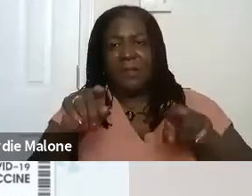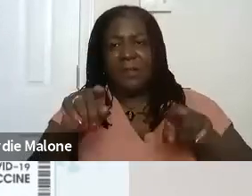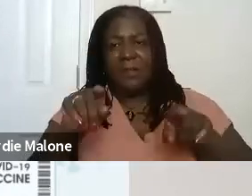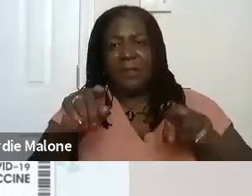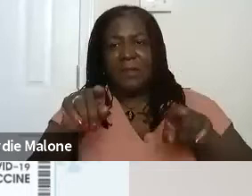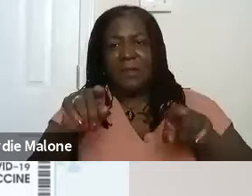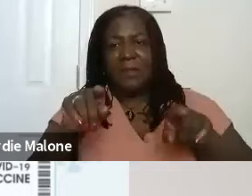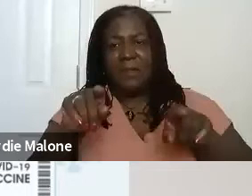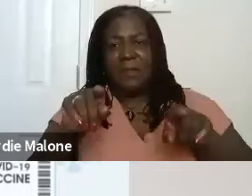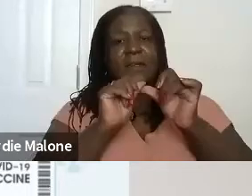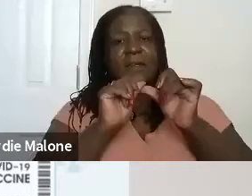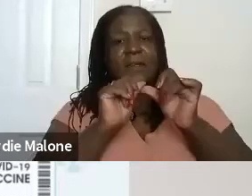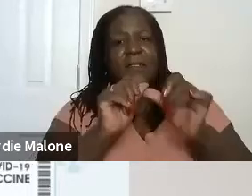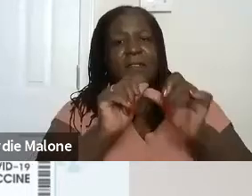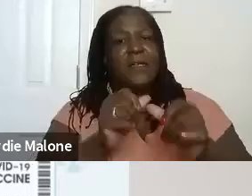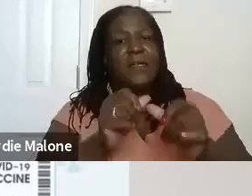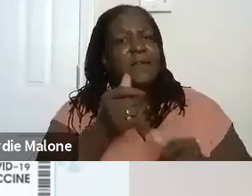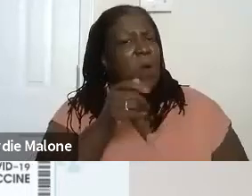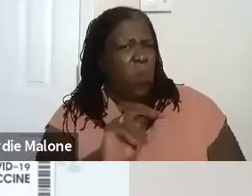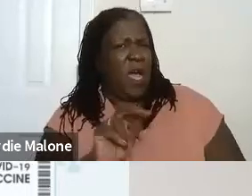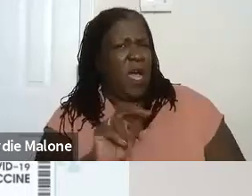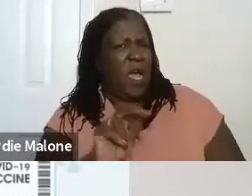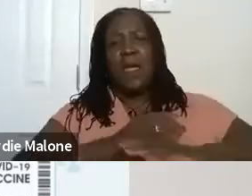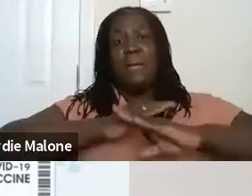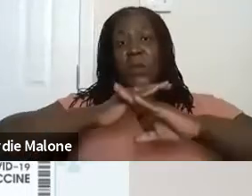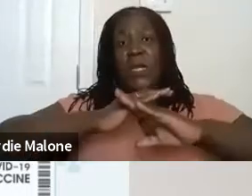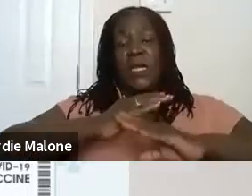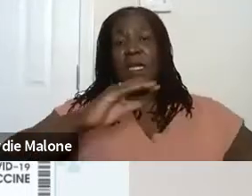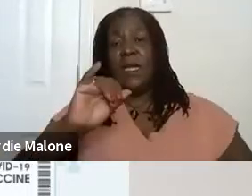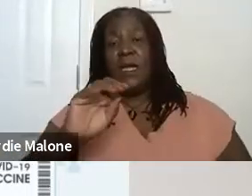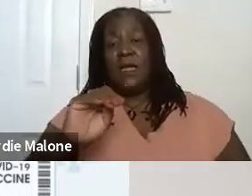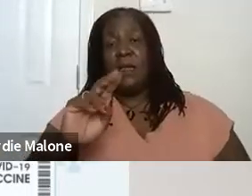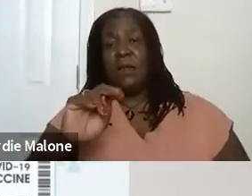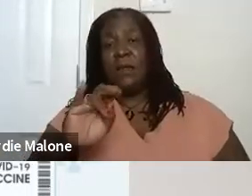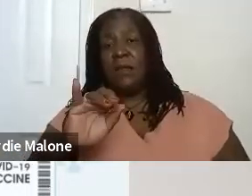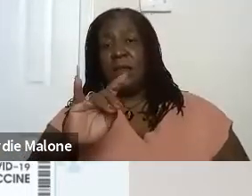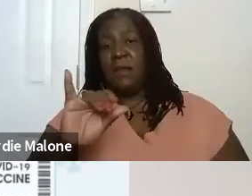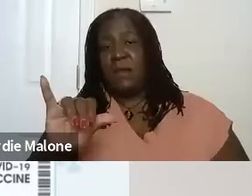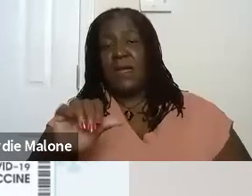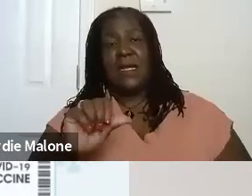once they've been vaccinated and what happens when different variants come into the population,